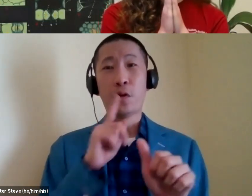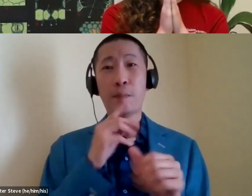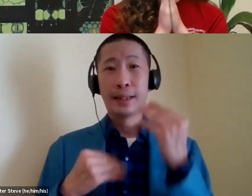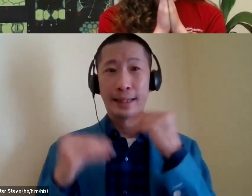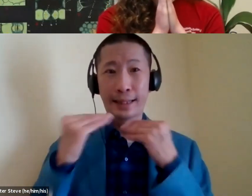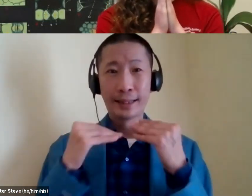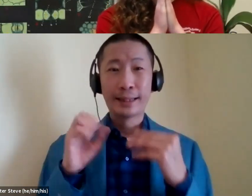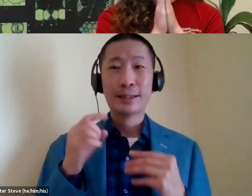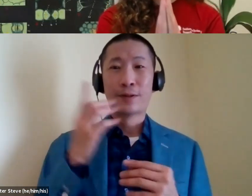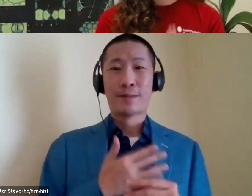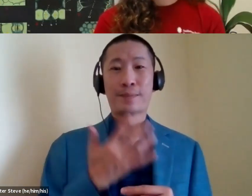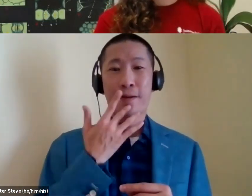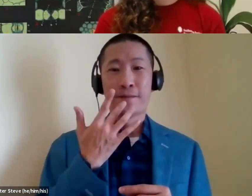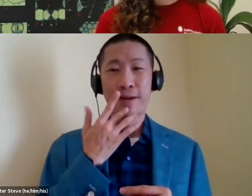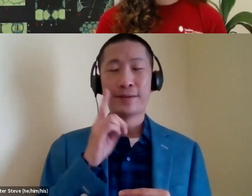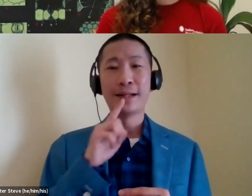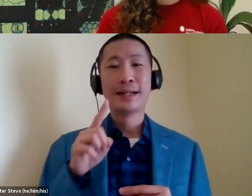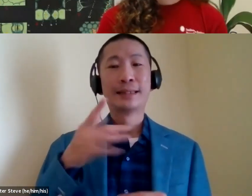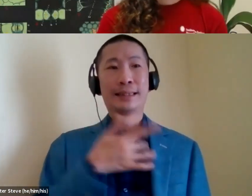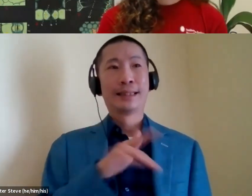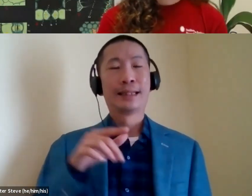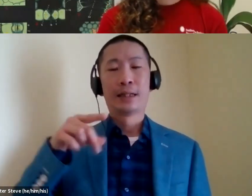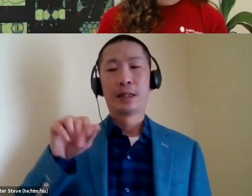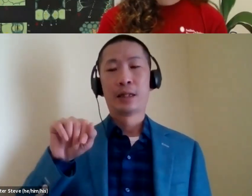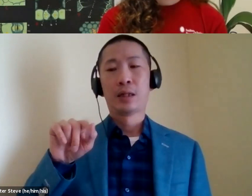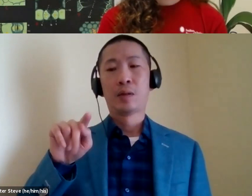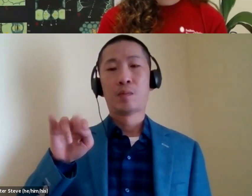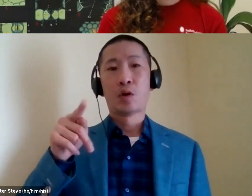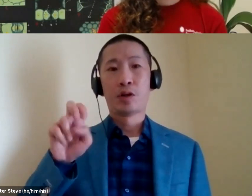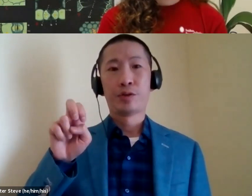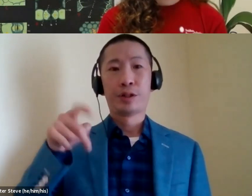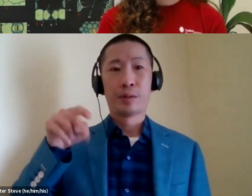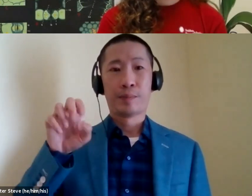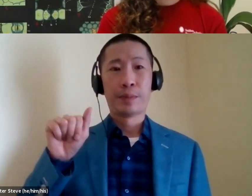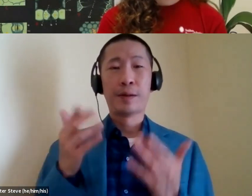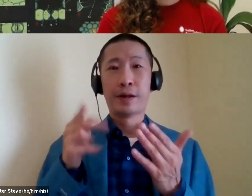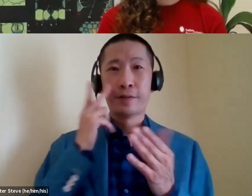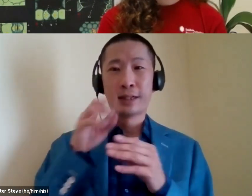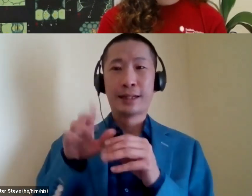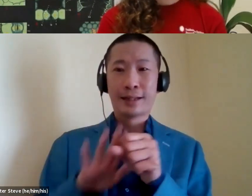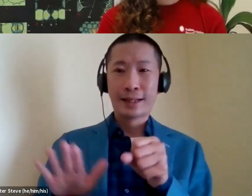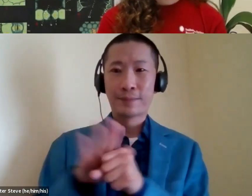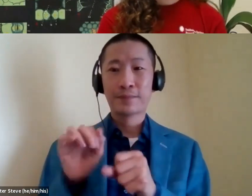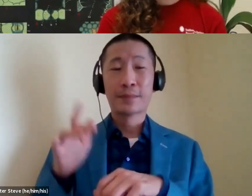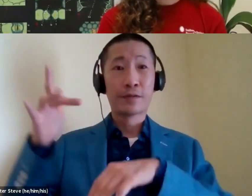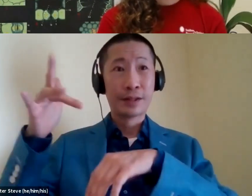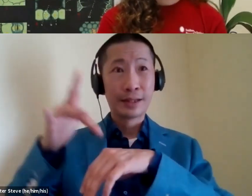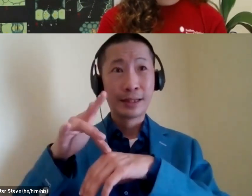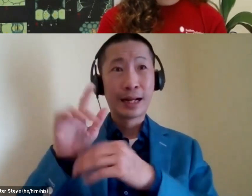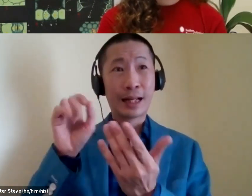Kim Komatsu (she/her): So one of my favorite plants is the sensitive partridge pea, which many people might have seen around the area, that if you touch the leaves they close up.